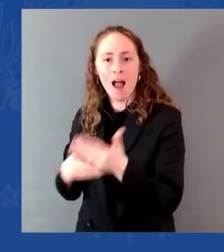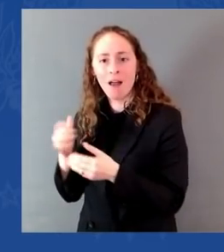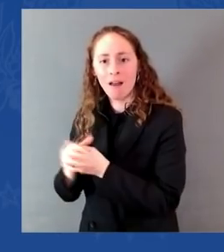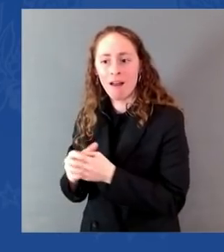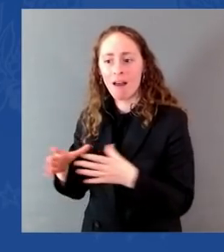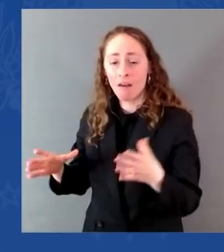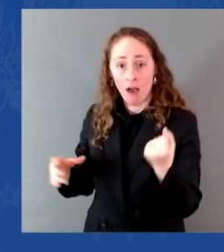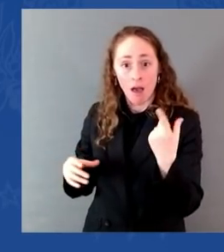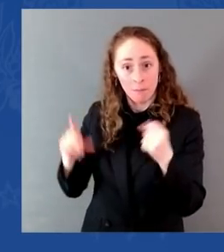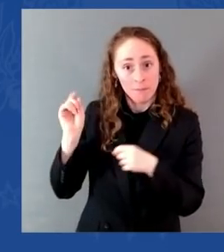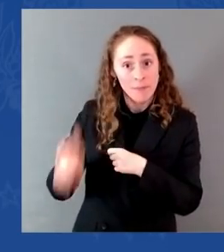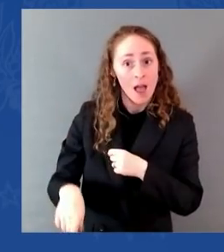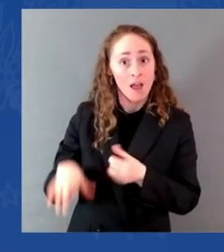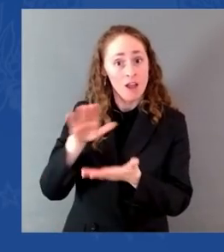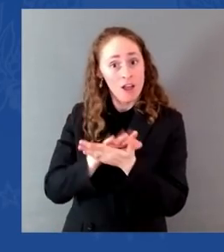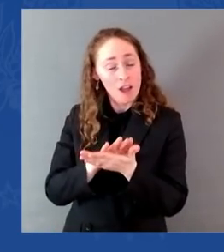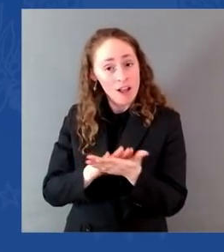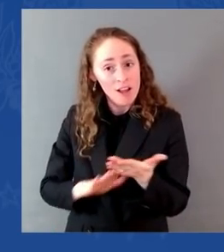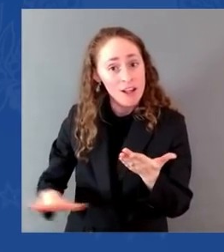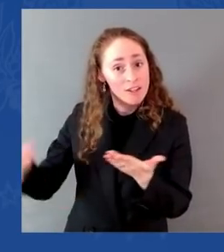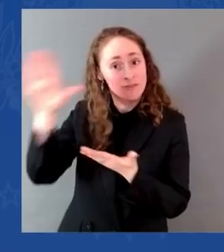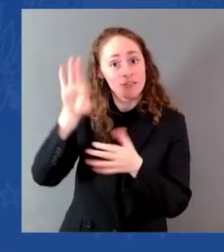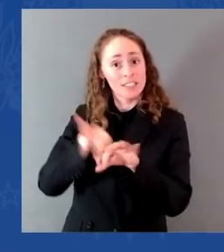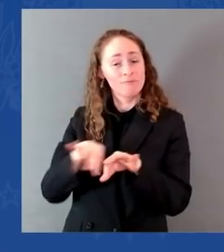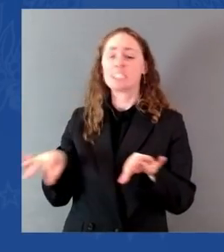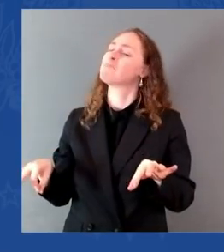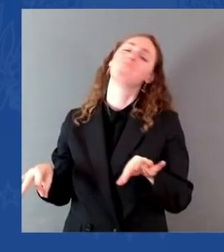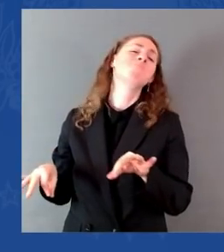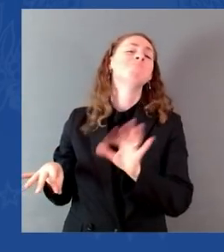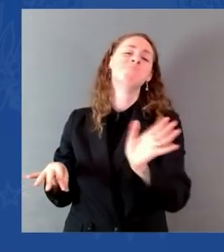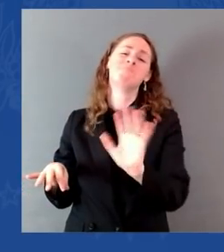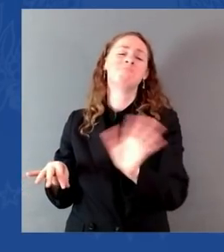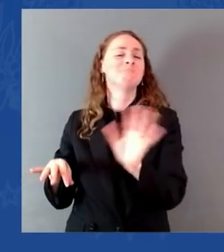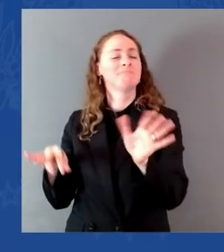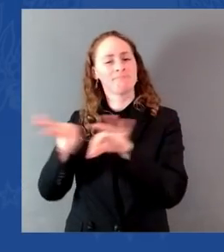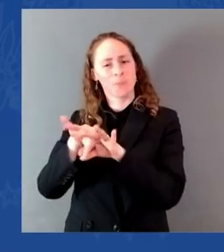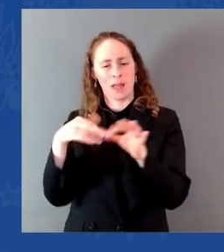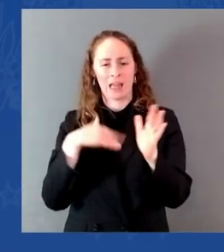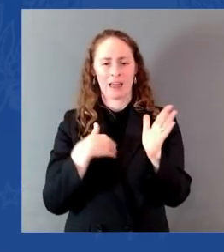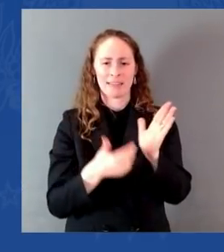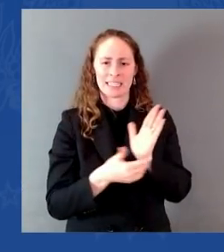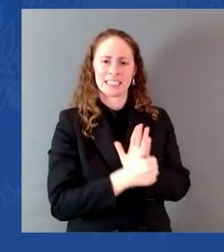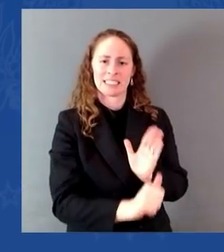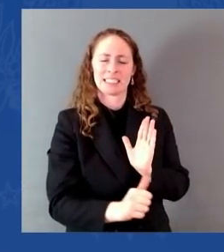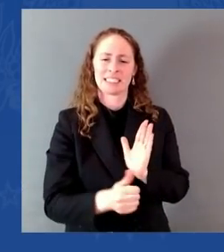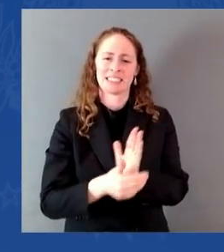Mark my words: We're going to do this again. And the same goes for my plan to build back better for our people.